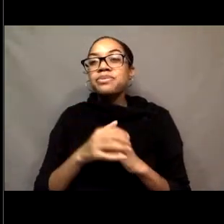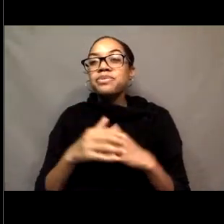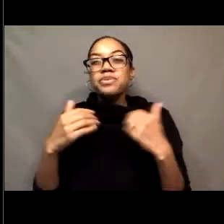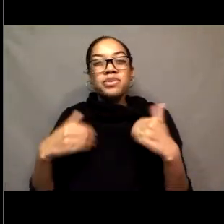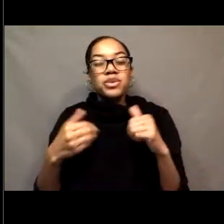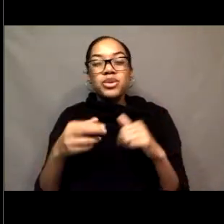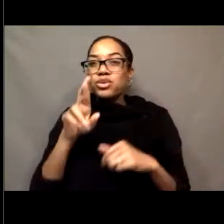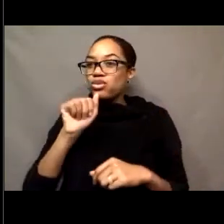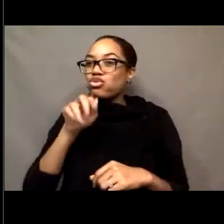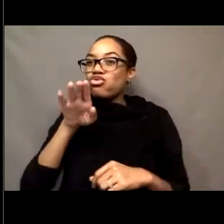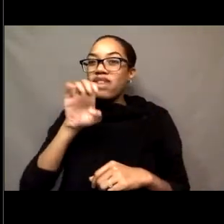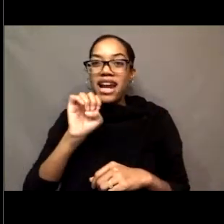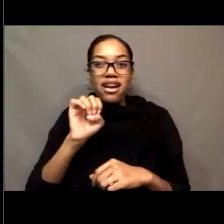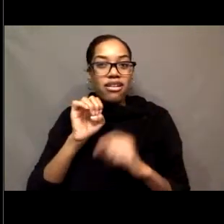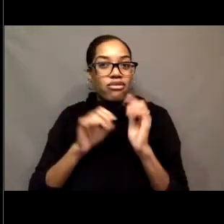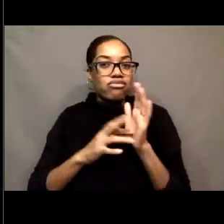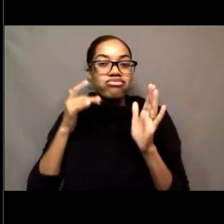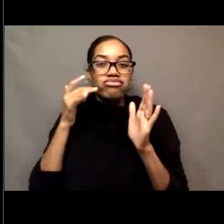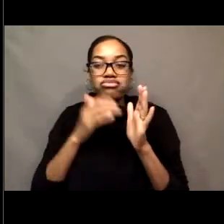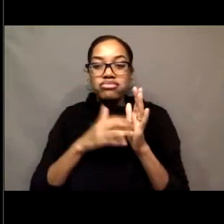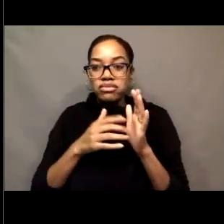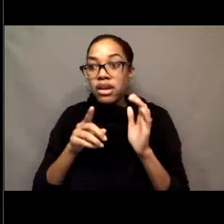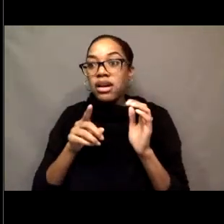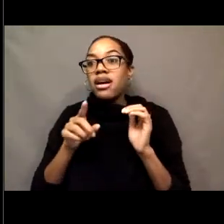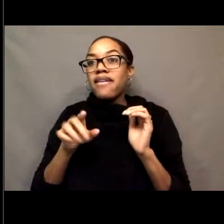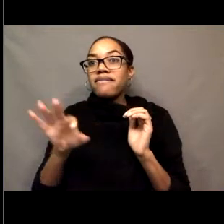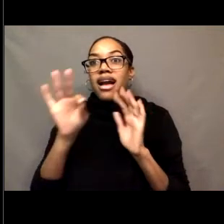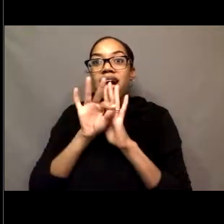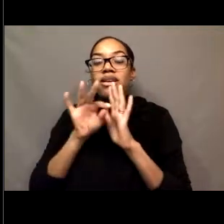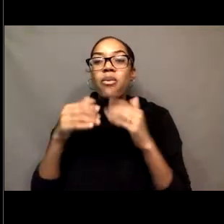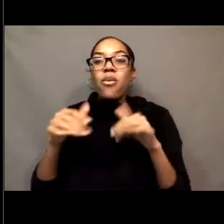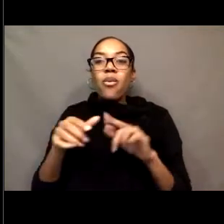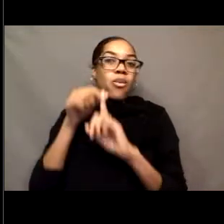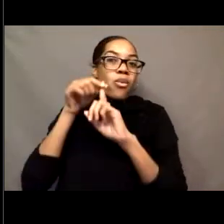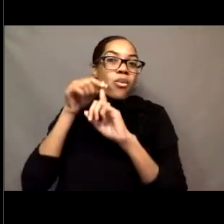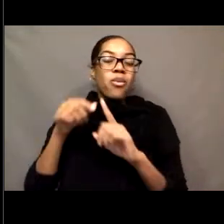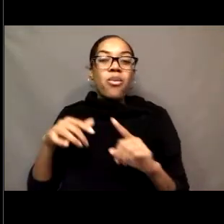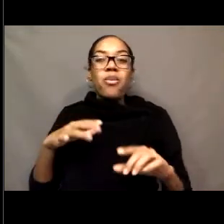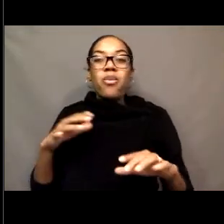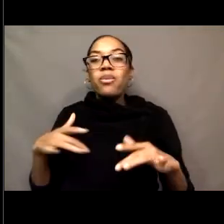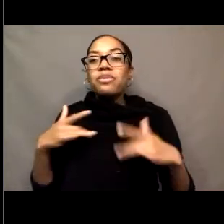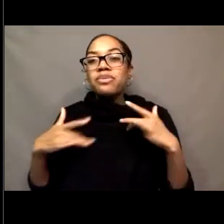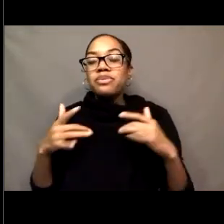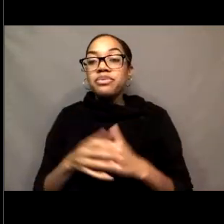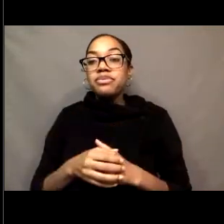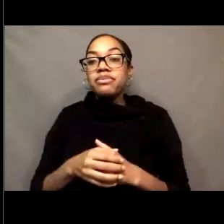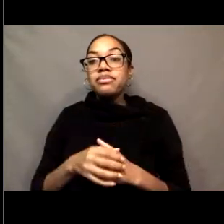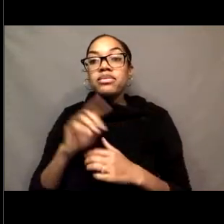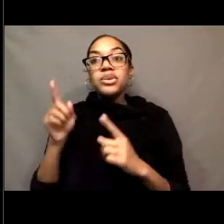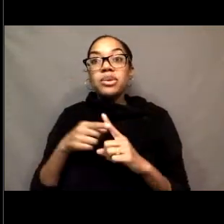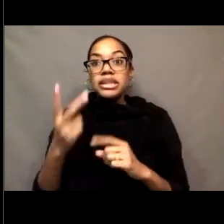So it's super exciting to find a white abalone. You know, when we find two in a day,